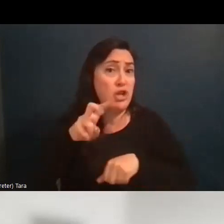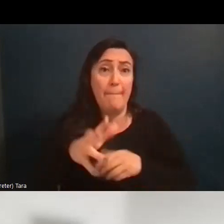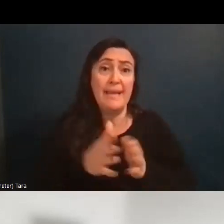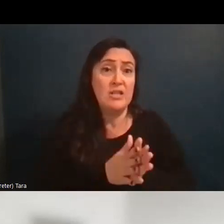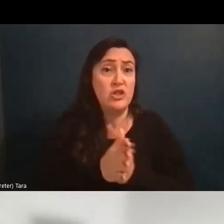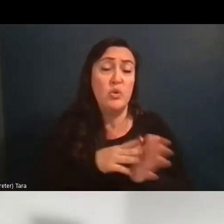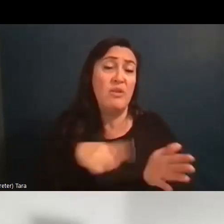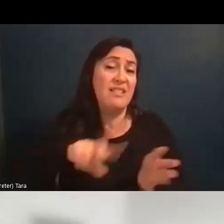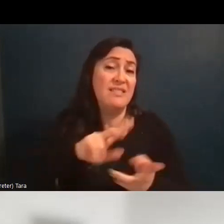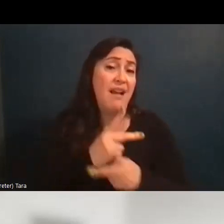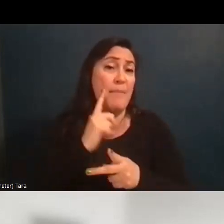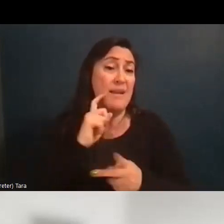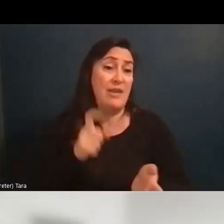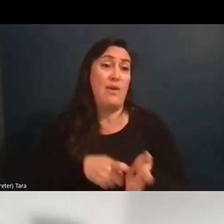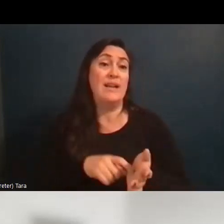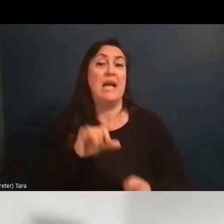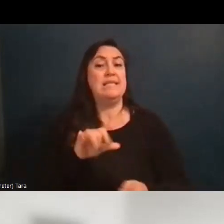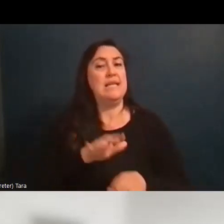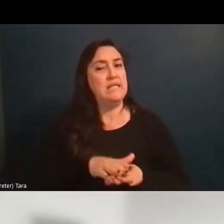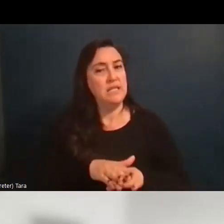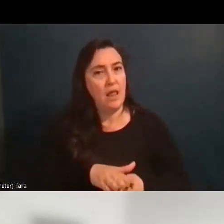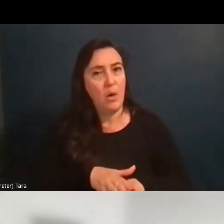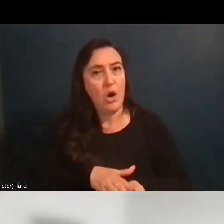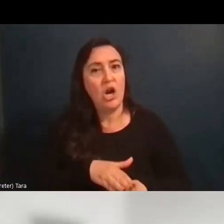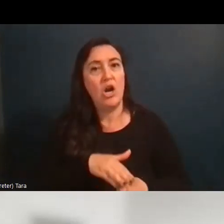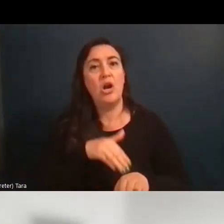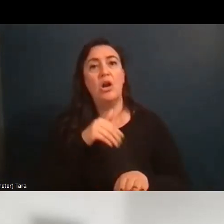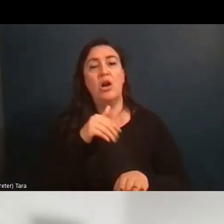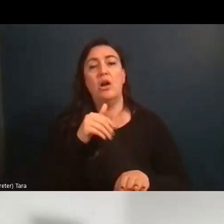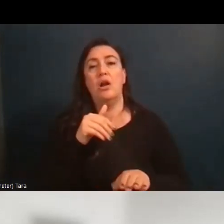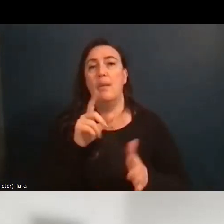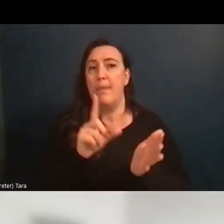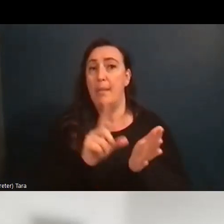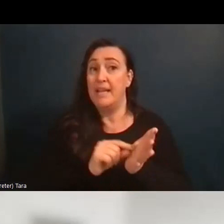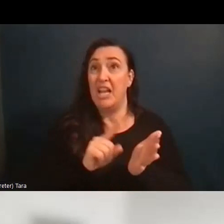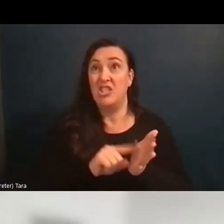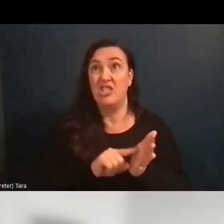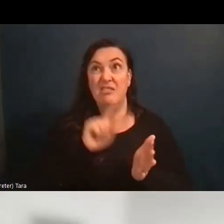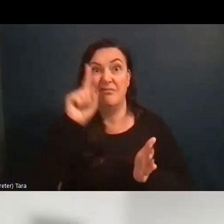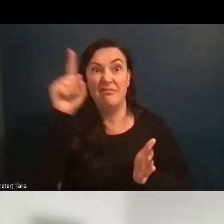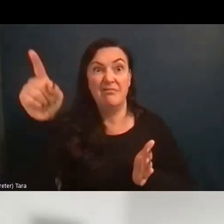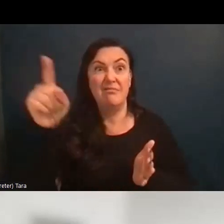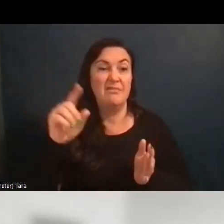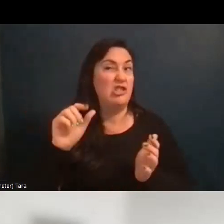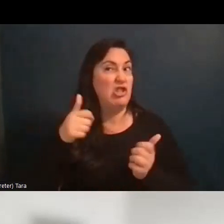that it's slower, that publication might be a little bit more challenging that you know, for example, the CARM is